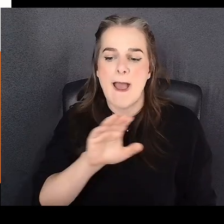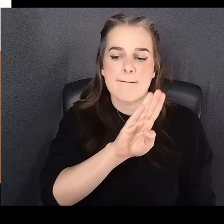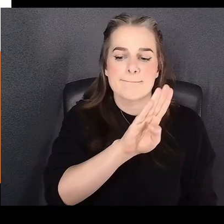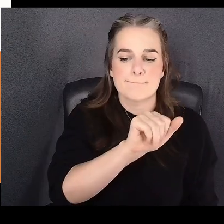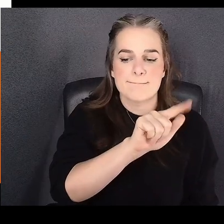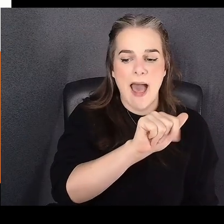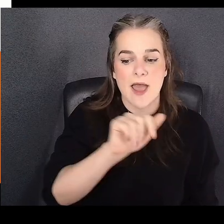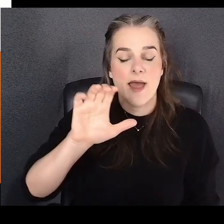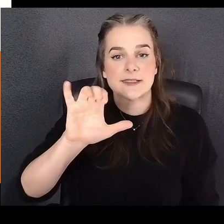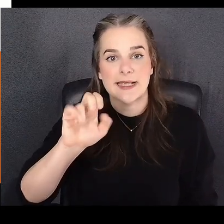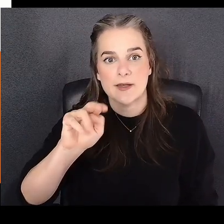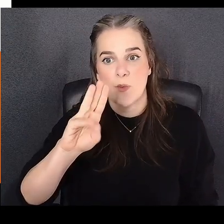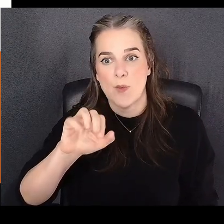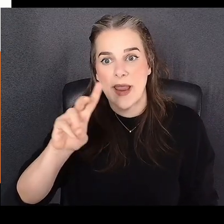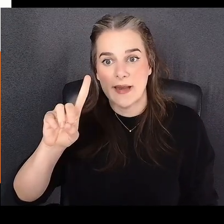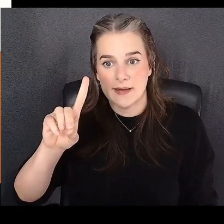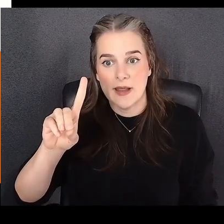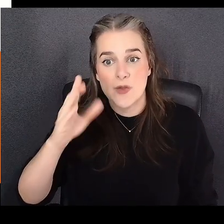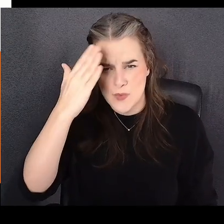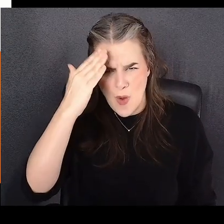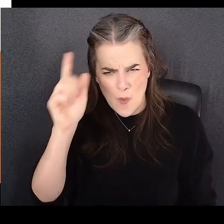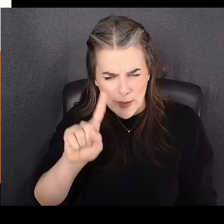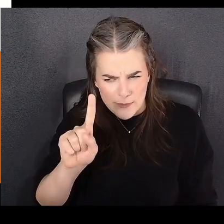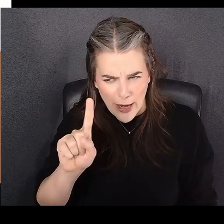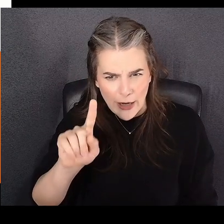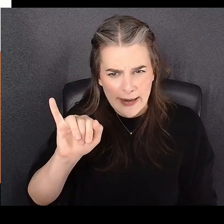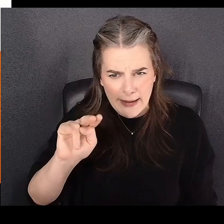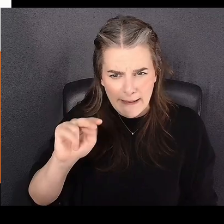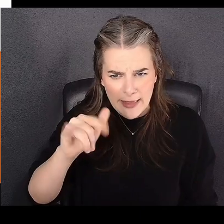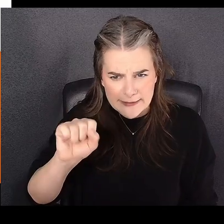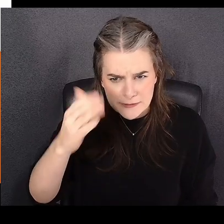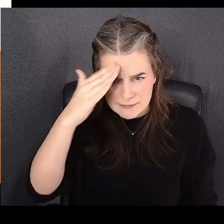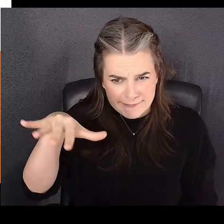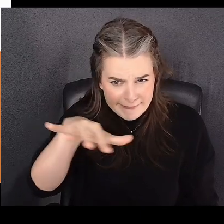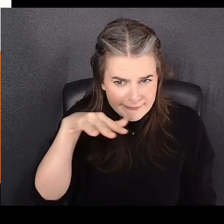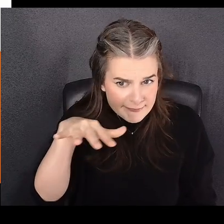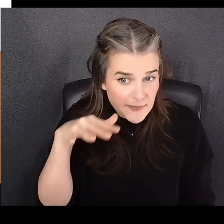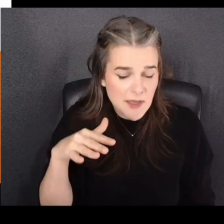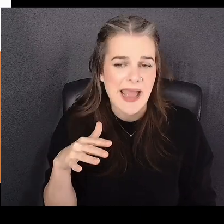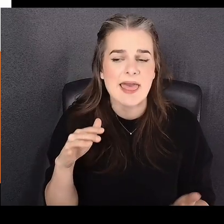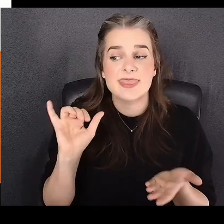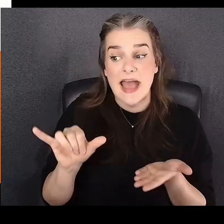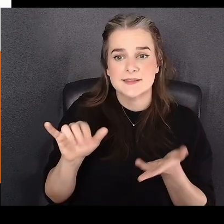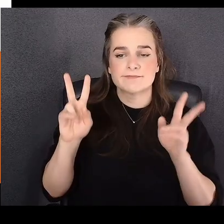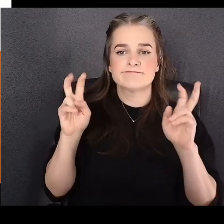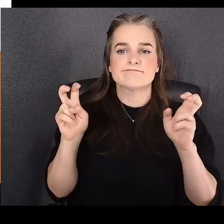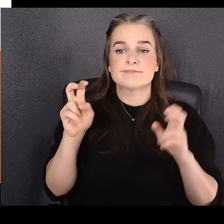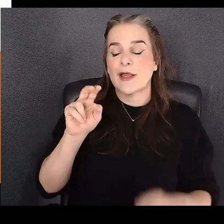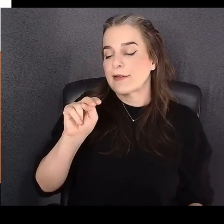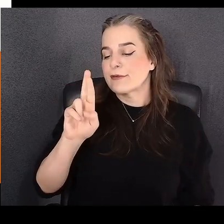It is a nursing home skilled facility